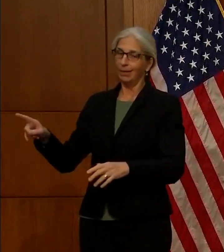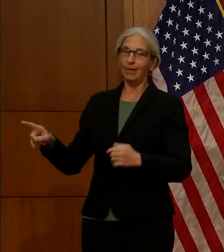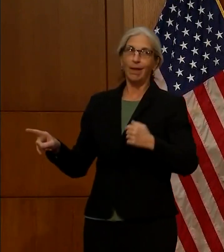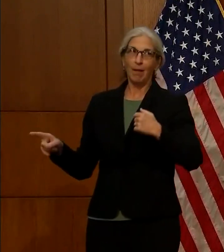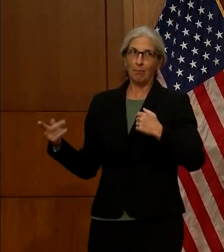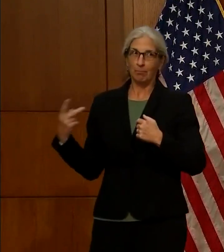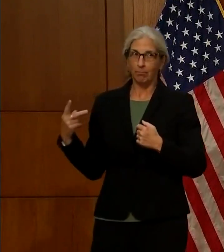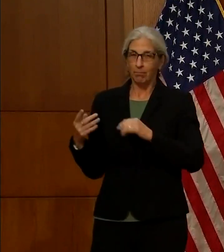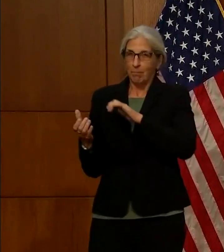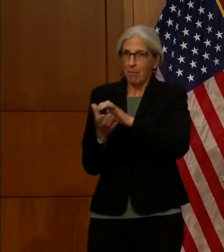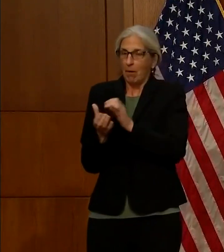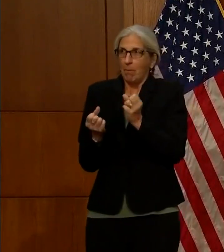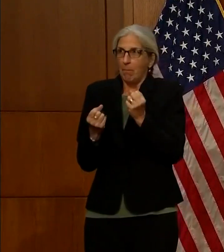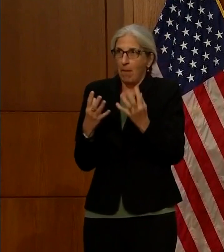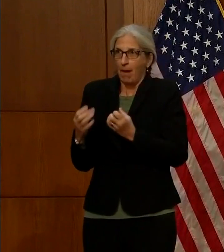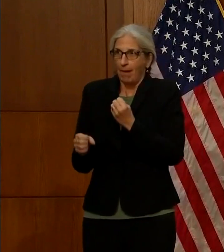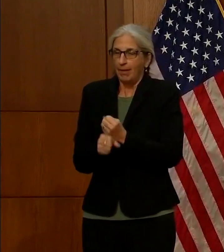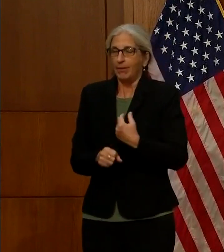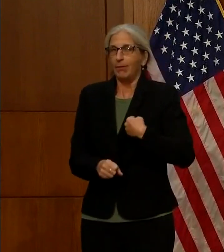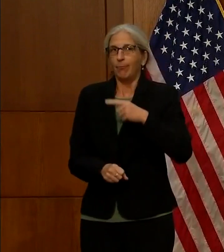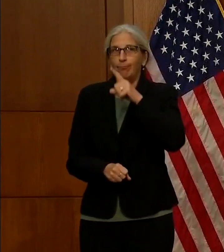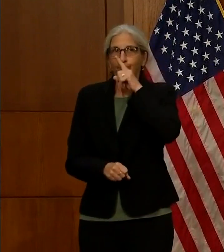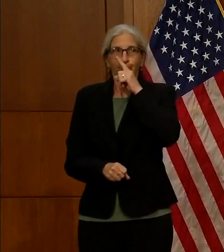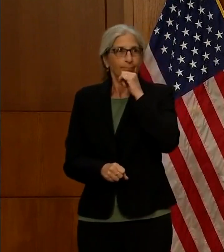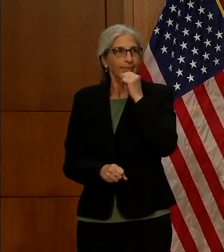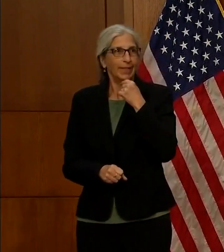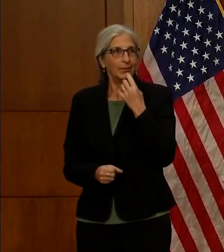DOESN'T LIKE ME TO TELL HOW